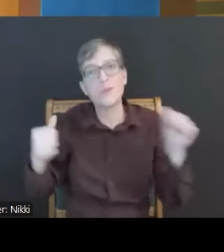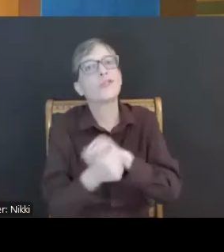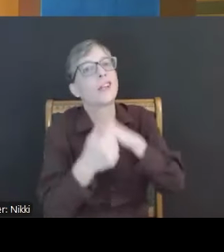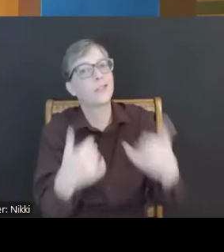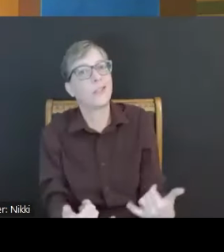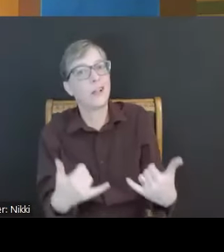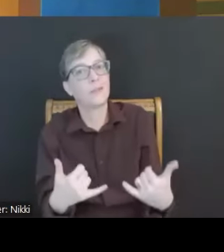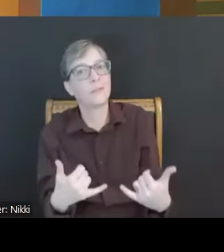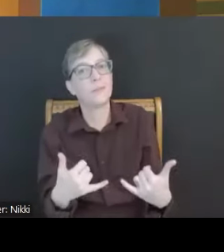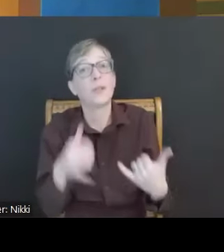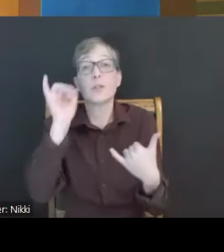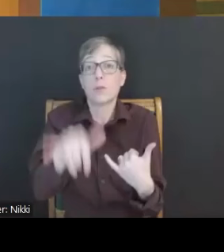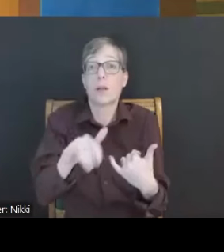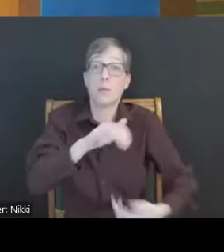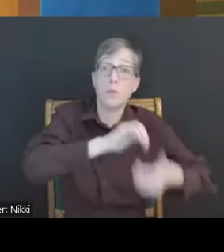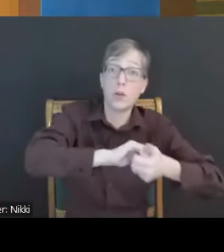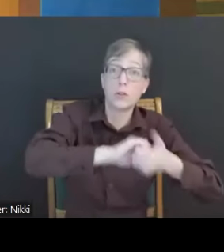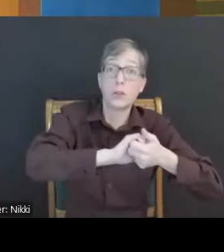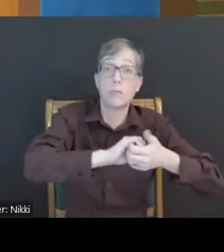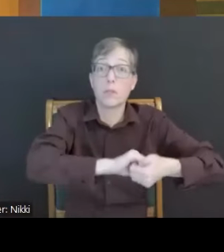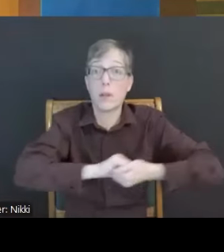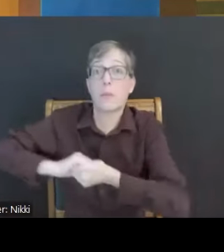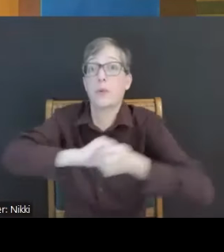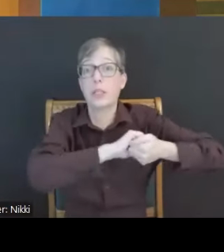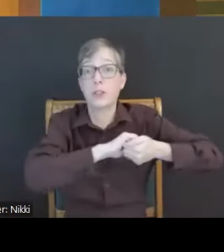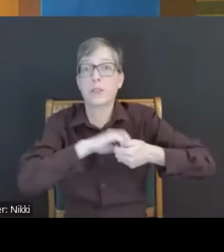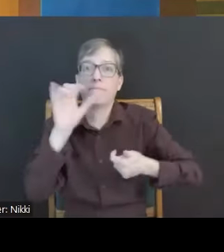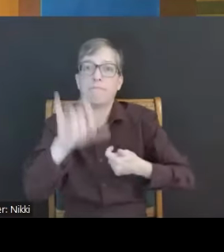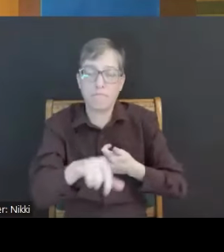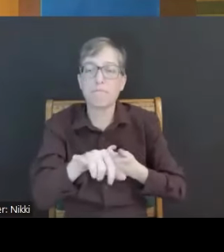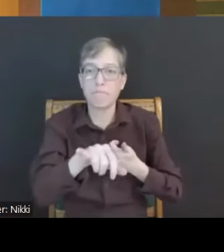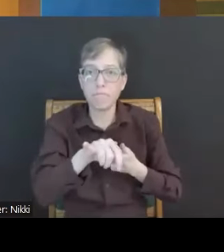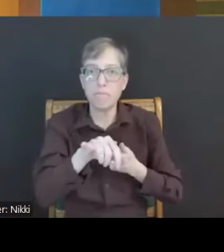collaboration came in we came and we work together uh got a common came to Common goals leveraging